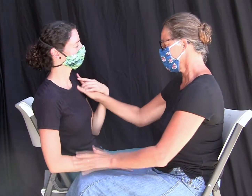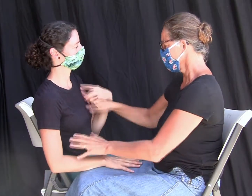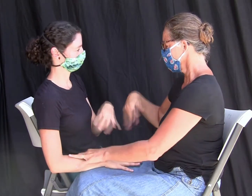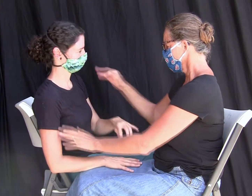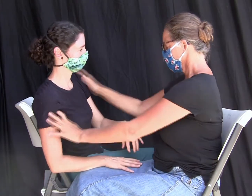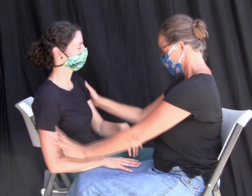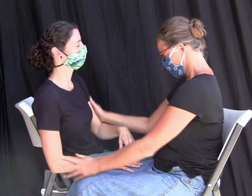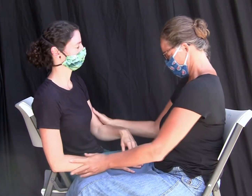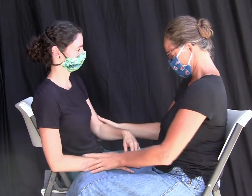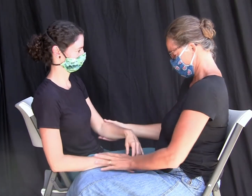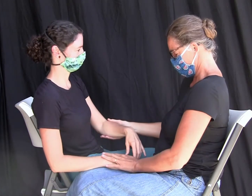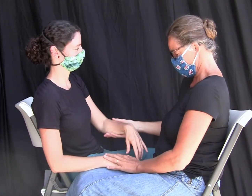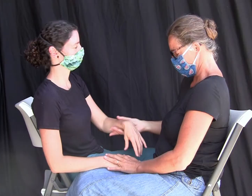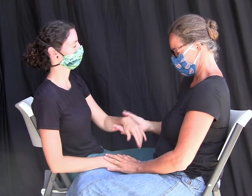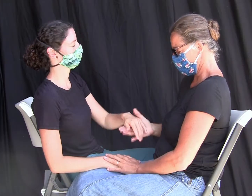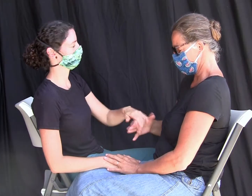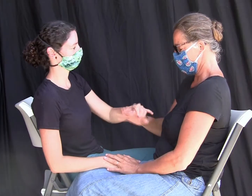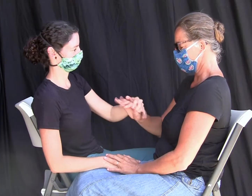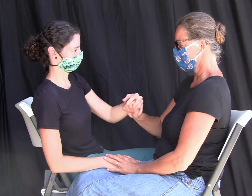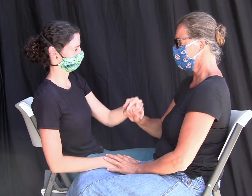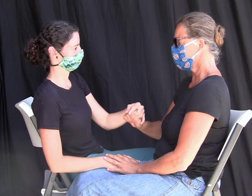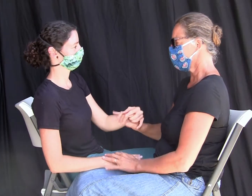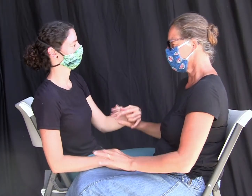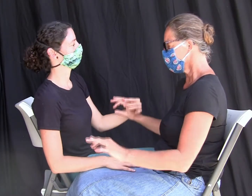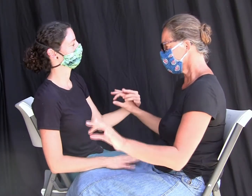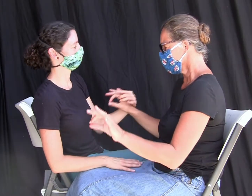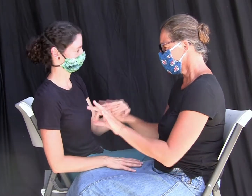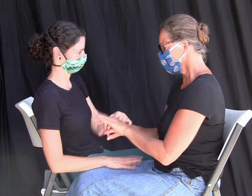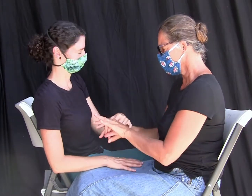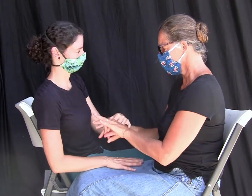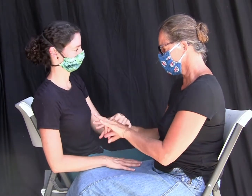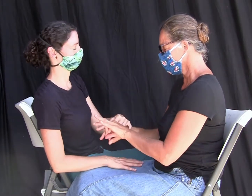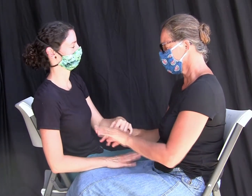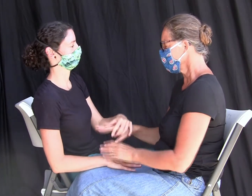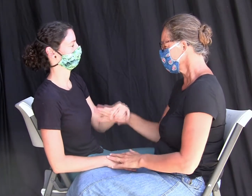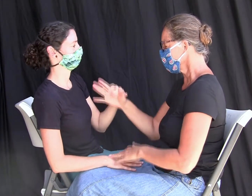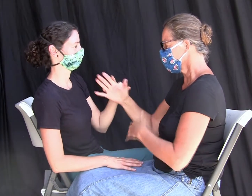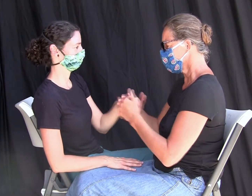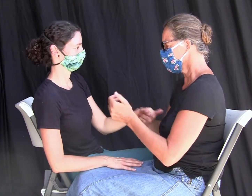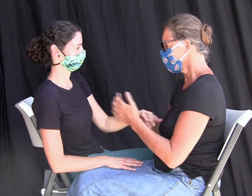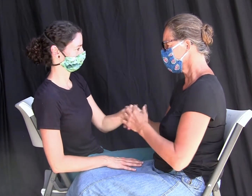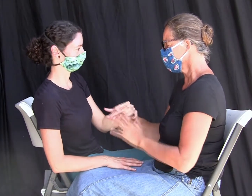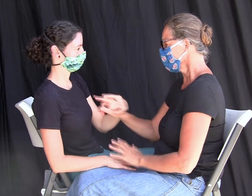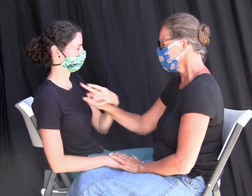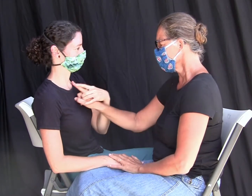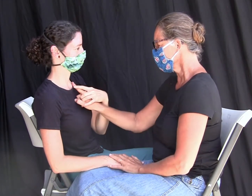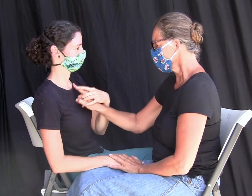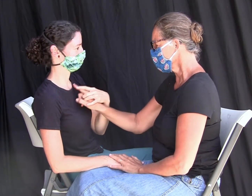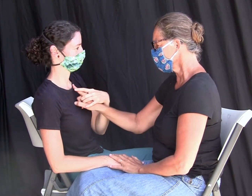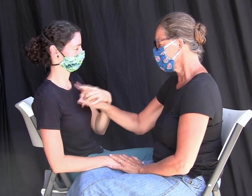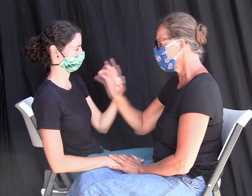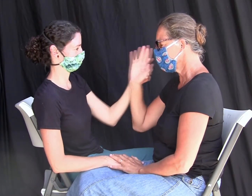DeafBlind children do not have full access to auditory and visual language. Interaction and instruction